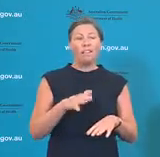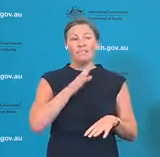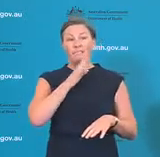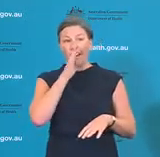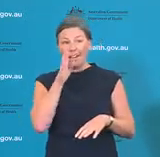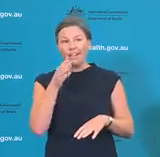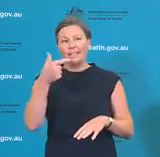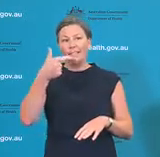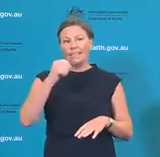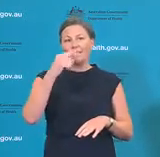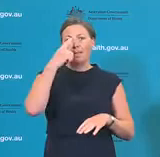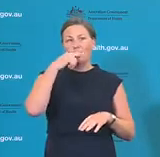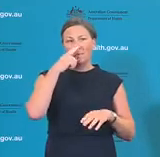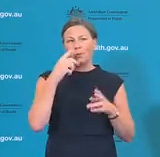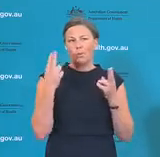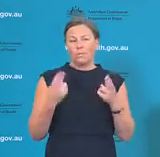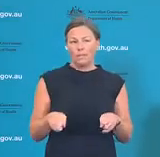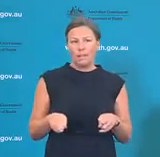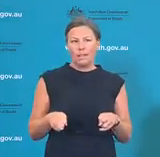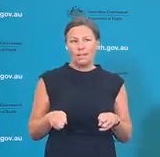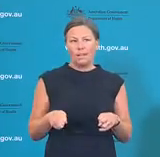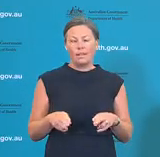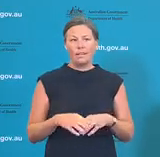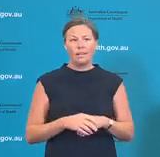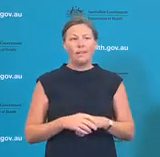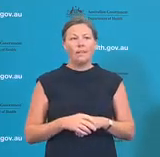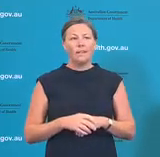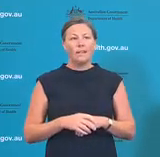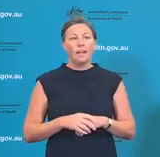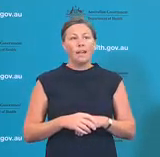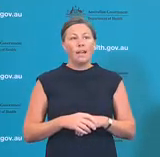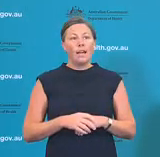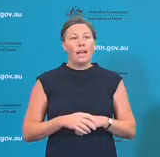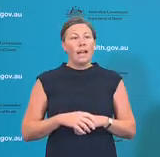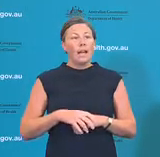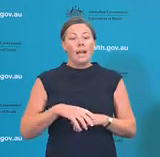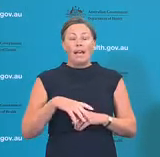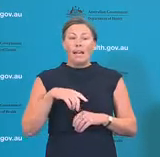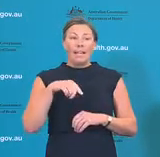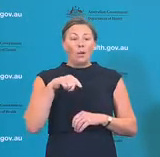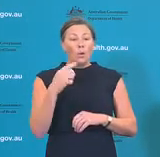acknowledge that every death is very sad for the family and friends of